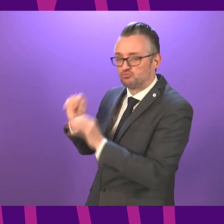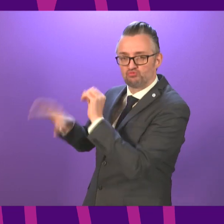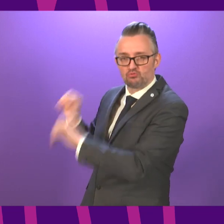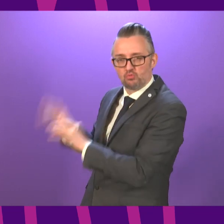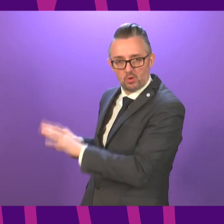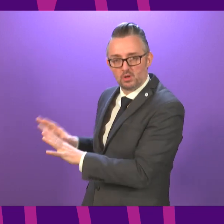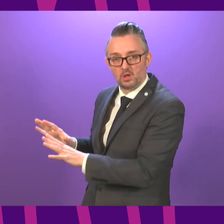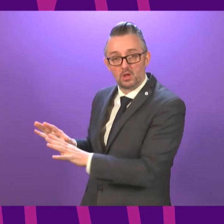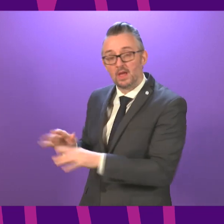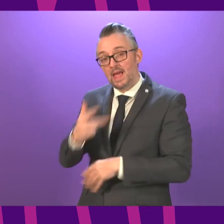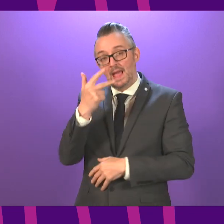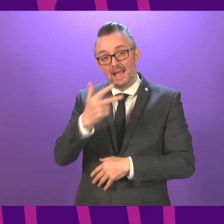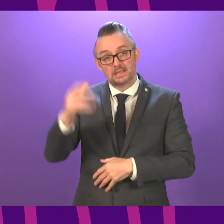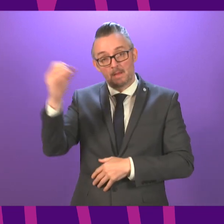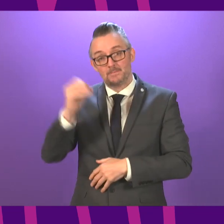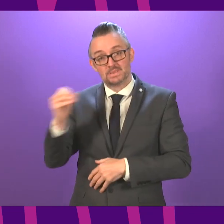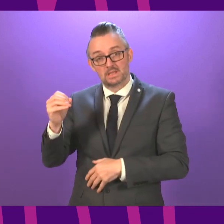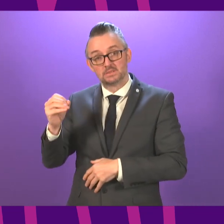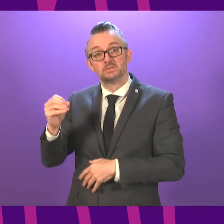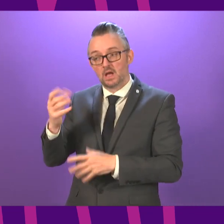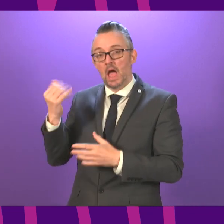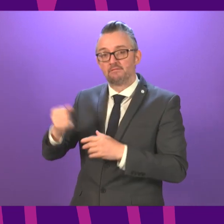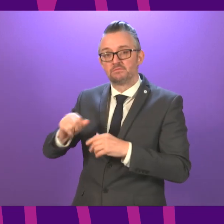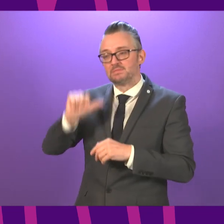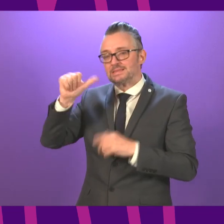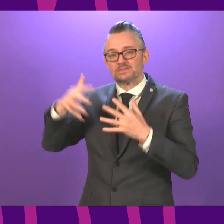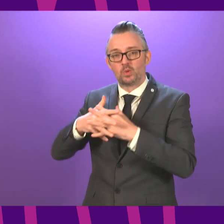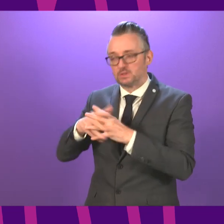at the target of six weeks or above, and the remaining items are expected by mid-December.